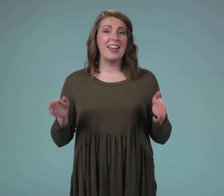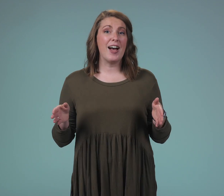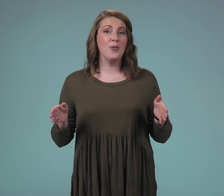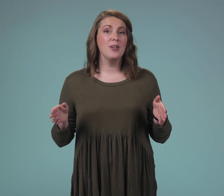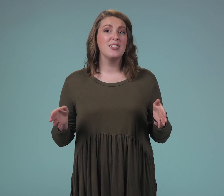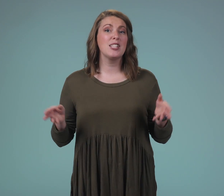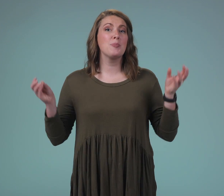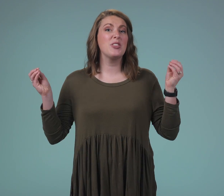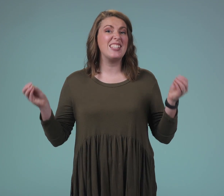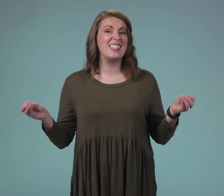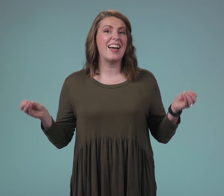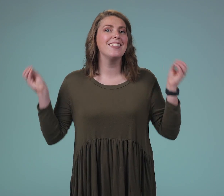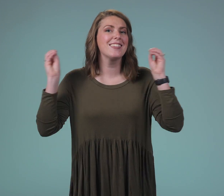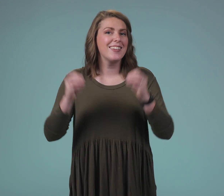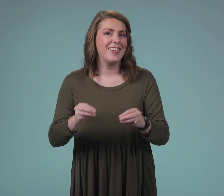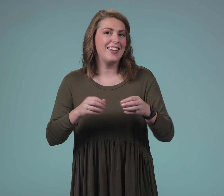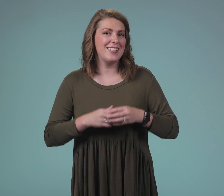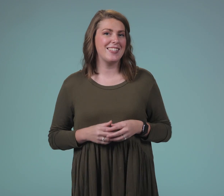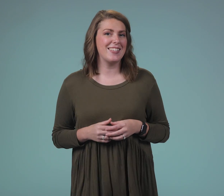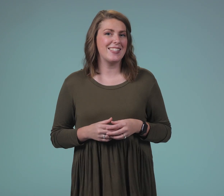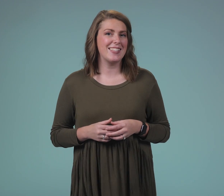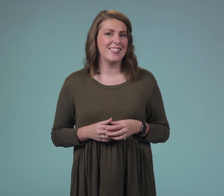Now let's put these signs into sentences.